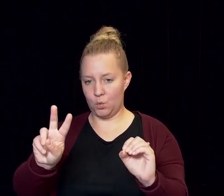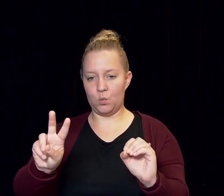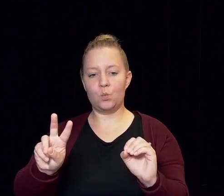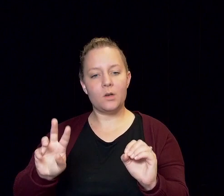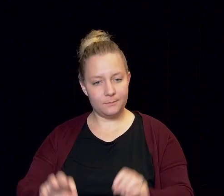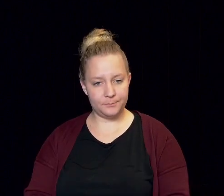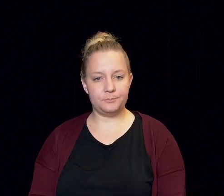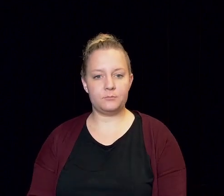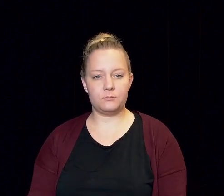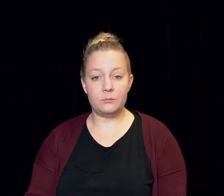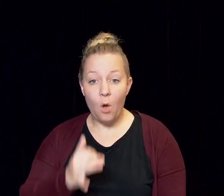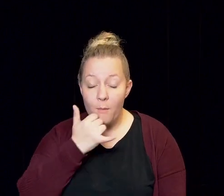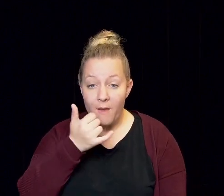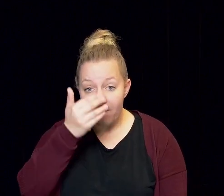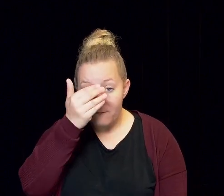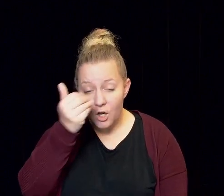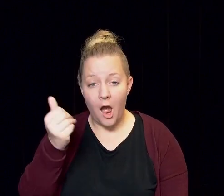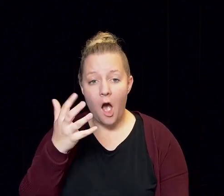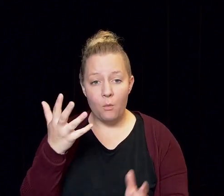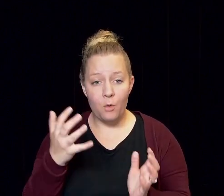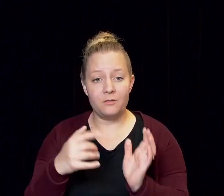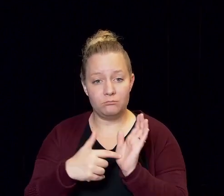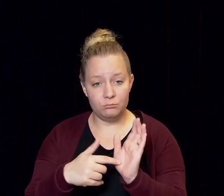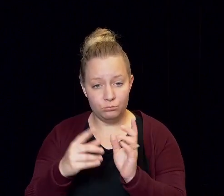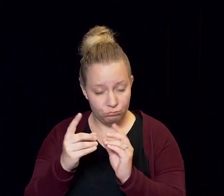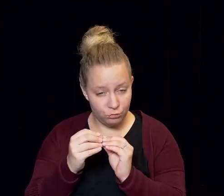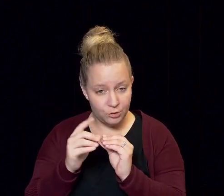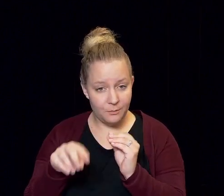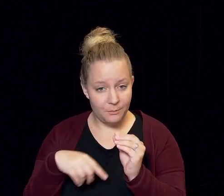Oops, I forgot I wanted to show you one more thing about some background information before